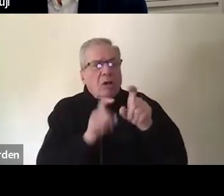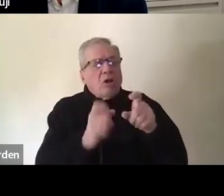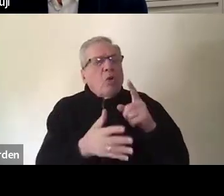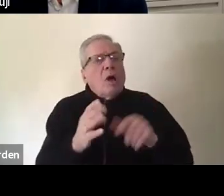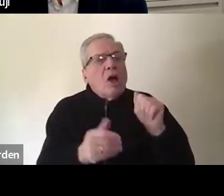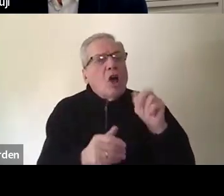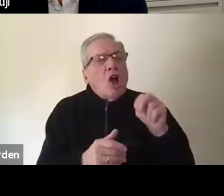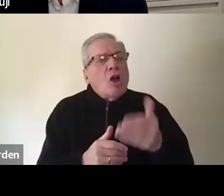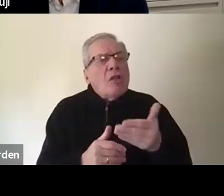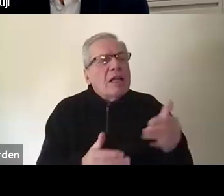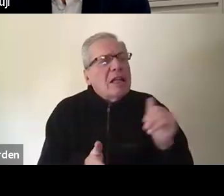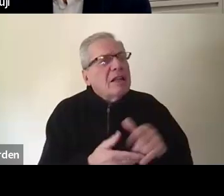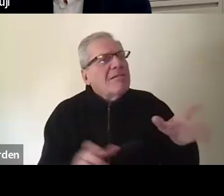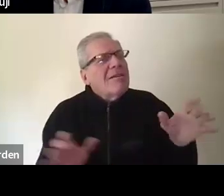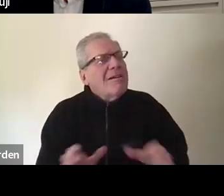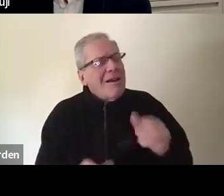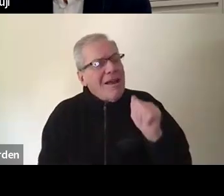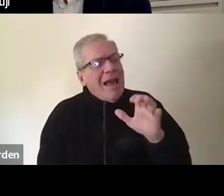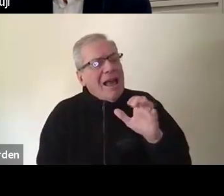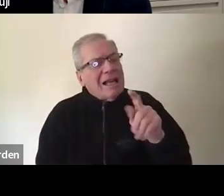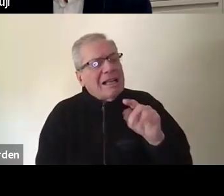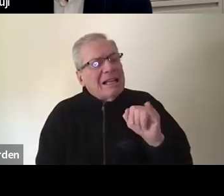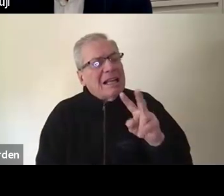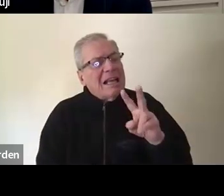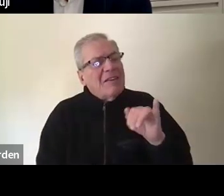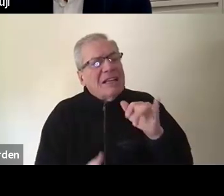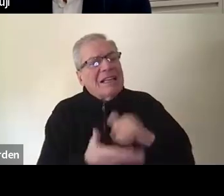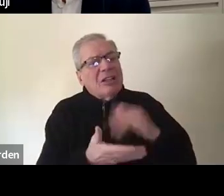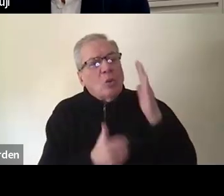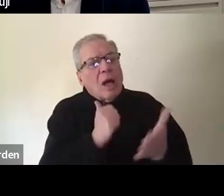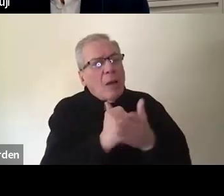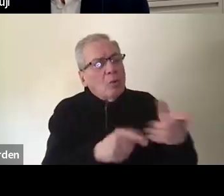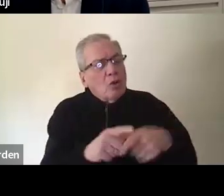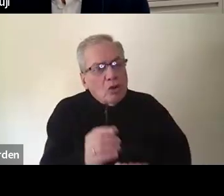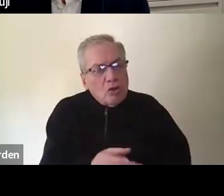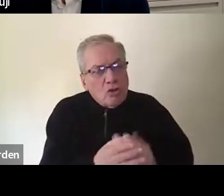essential activity that you think would help you to grow and help you to achieve